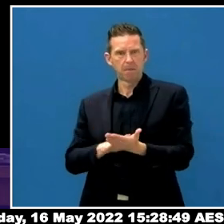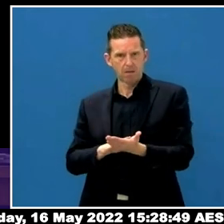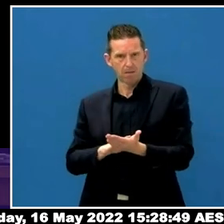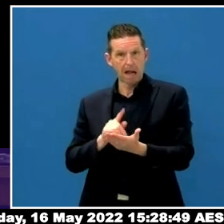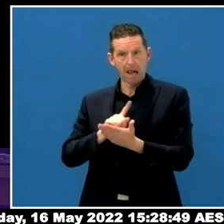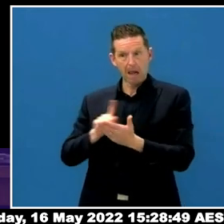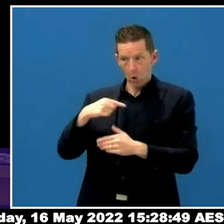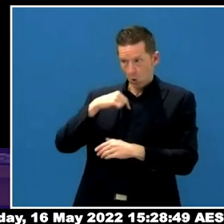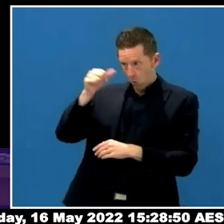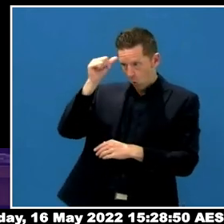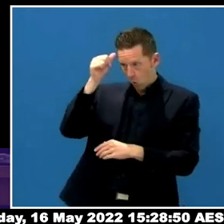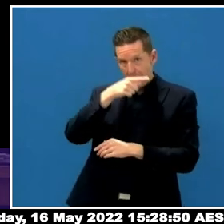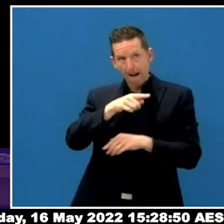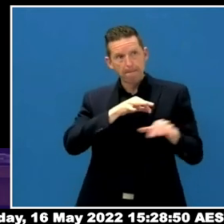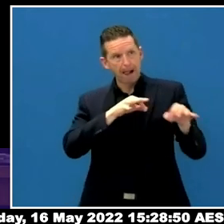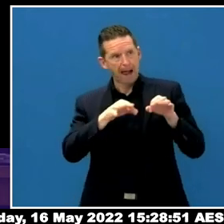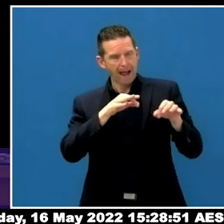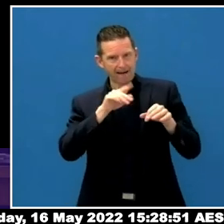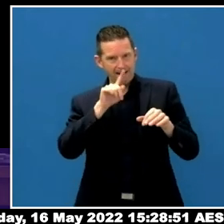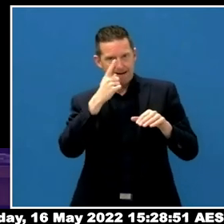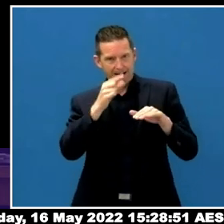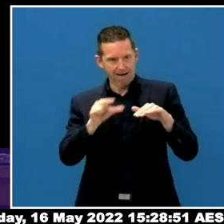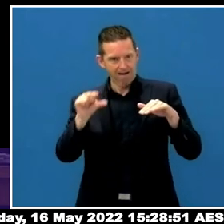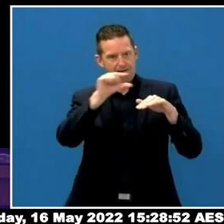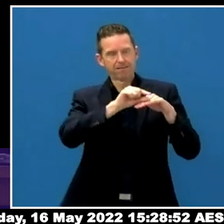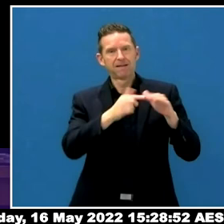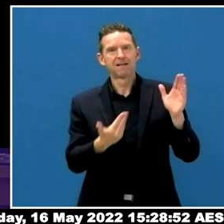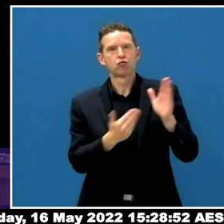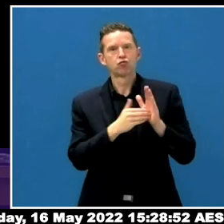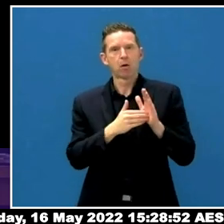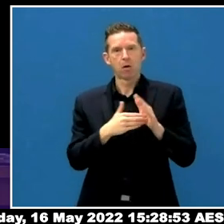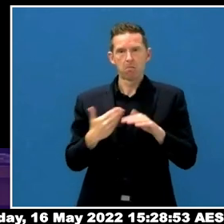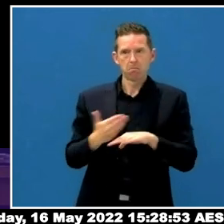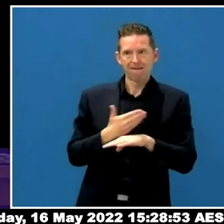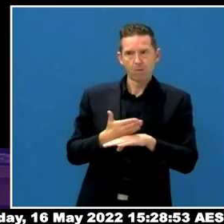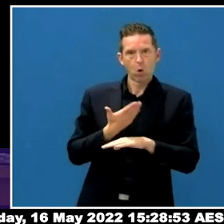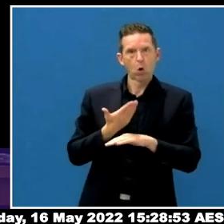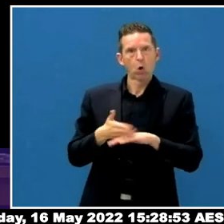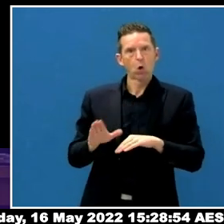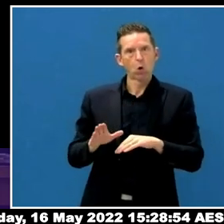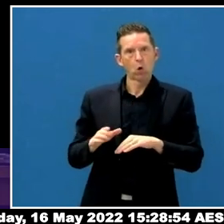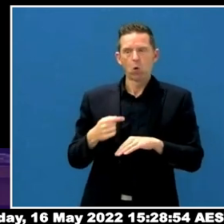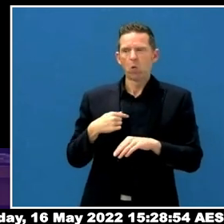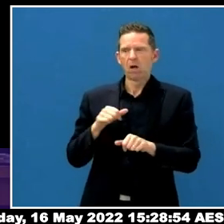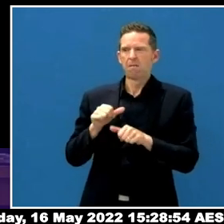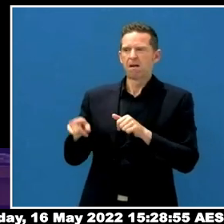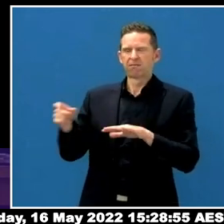The review. his new one, I took him out altogether. Right and did he return to Club Afford after that?